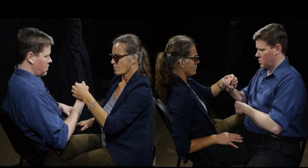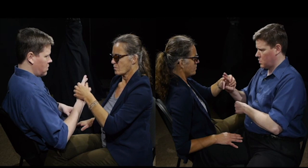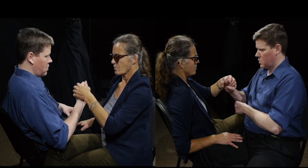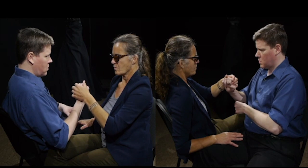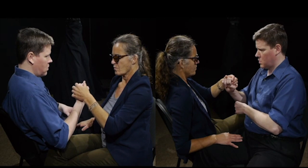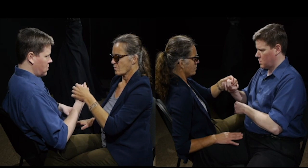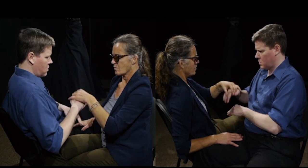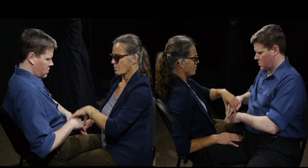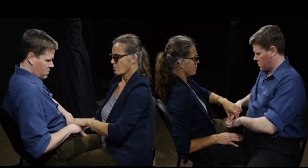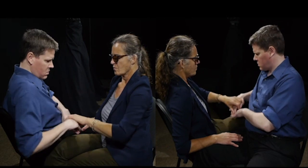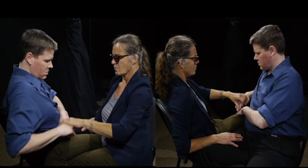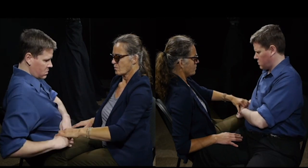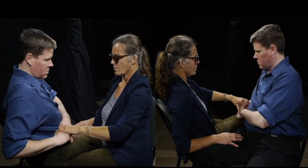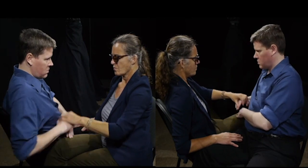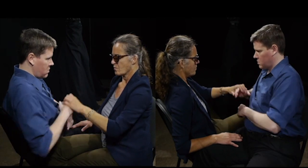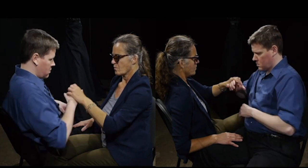falls into the spatial sphere.